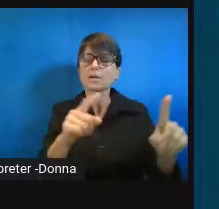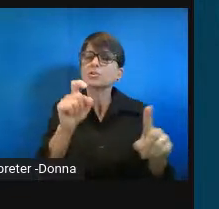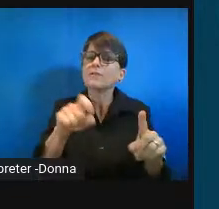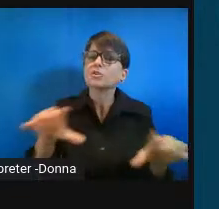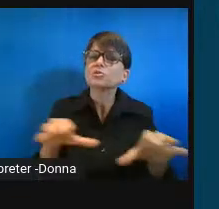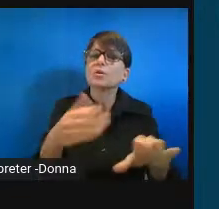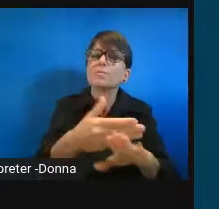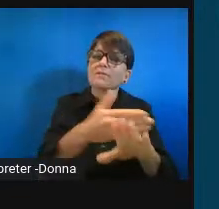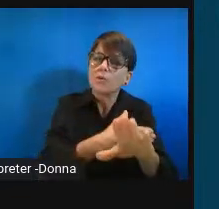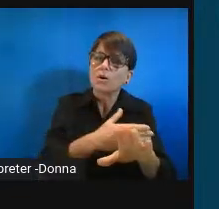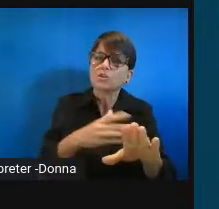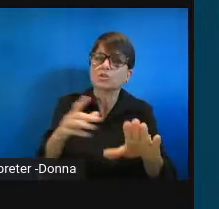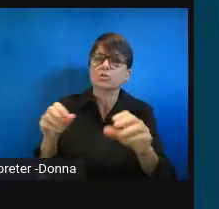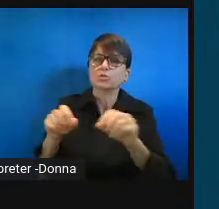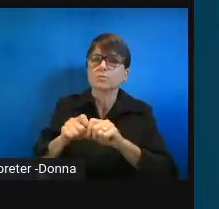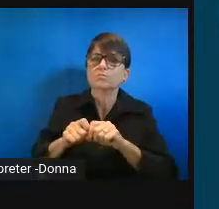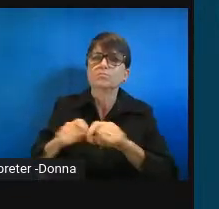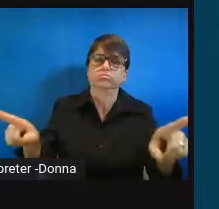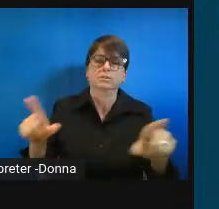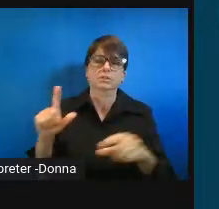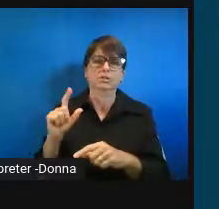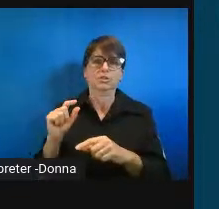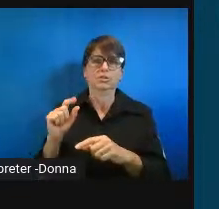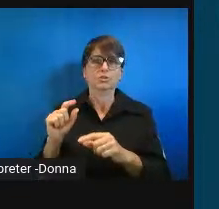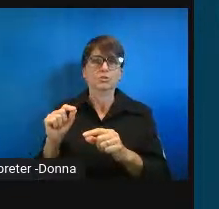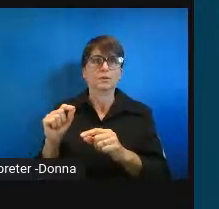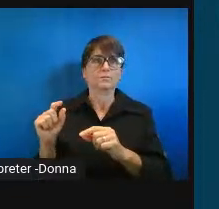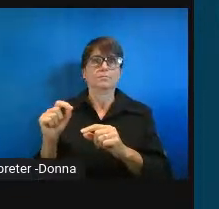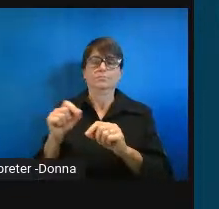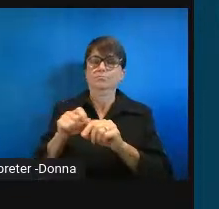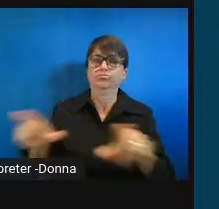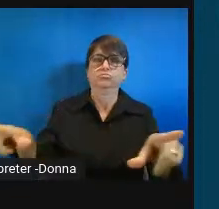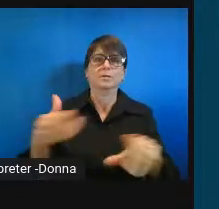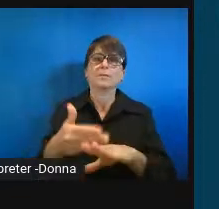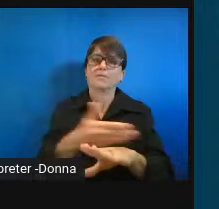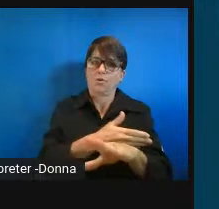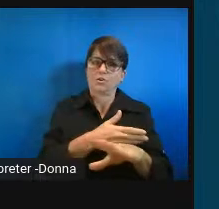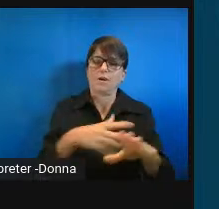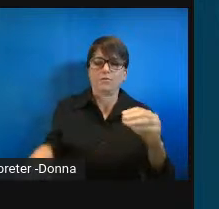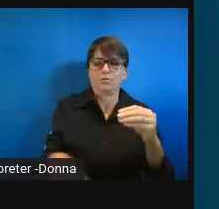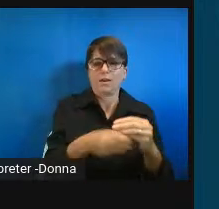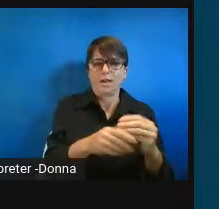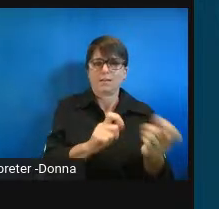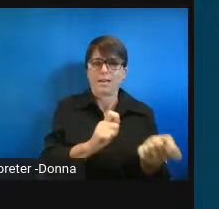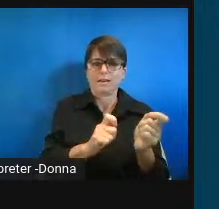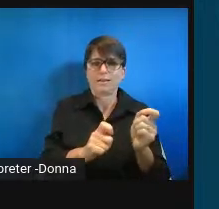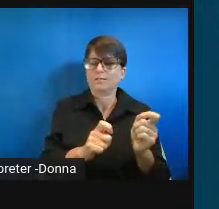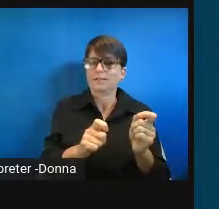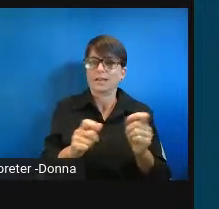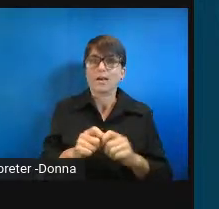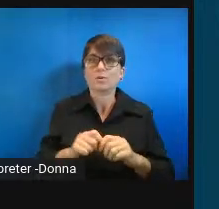button and you can add description and save it which will show the image as an ALT attribute which must be done before you to beat.